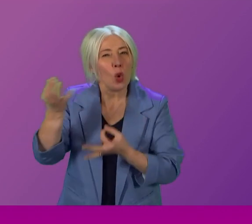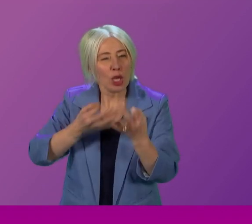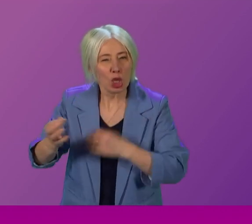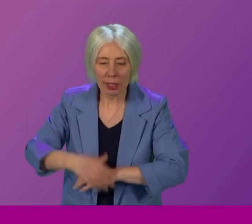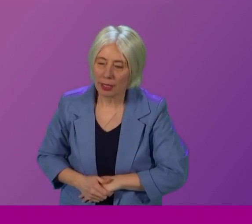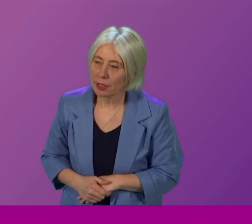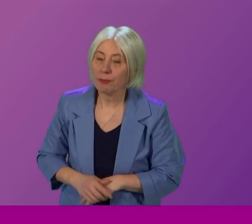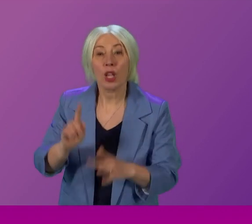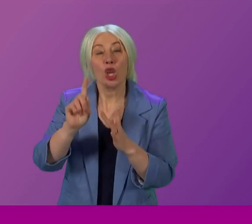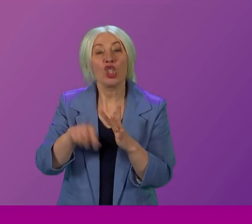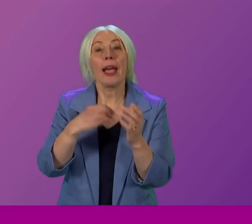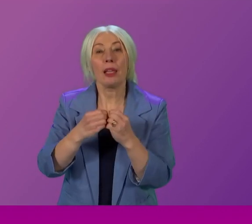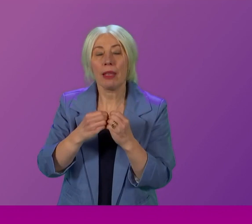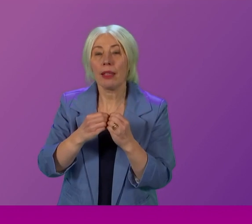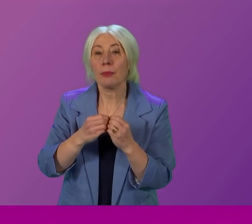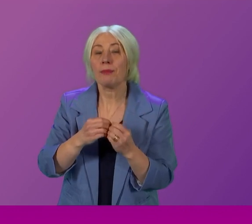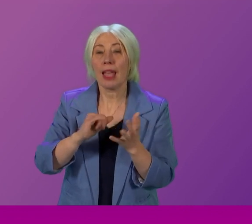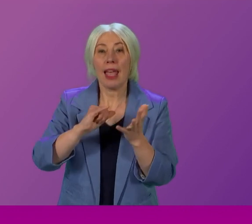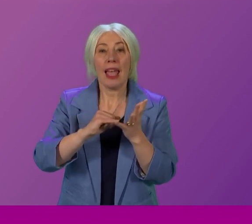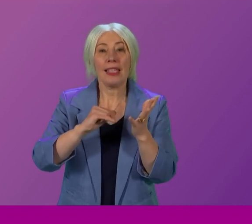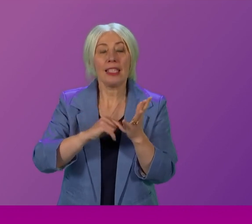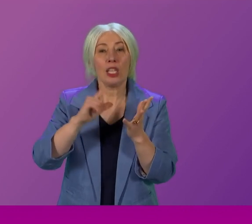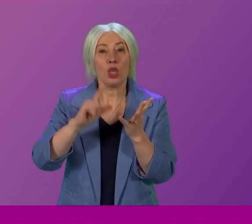The First Minister has been sent a letter by the Scottish Trades Union Congress and Common Weal,